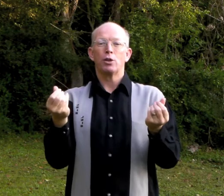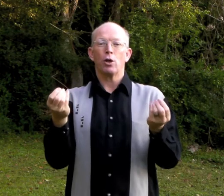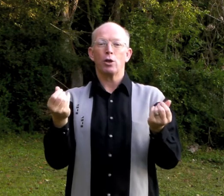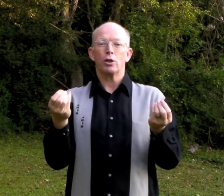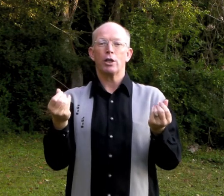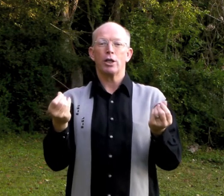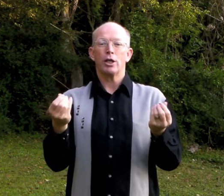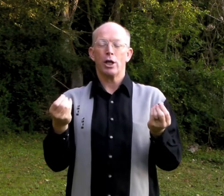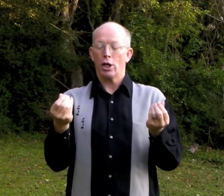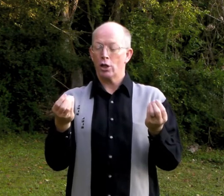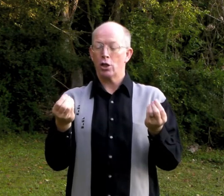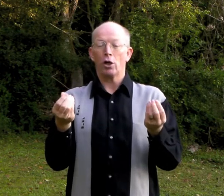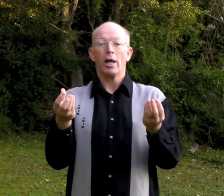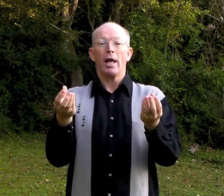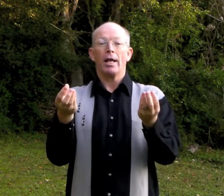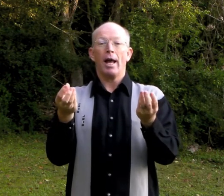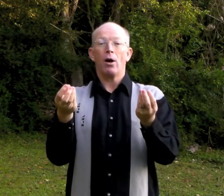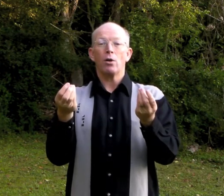DIRT.